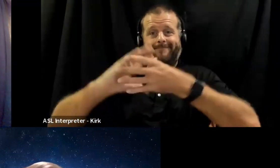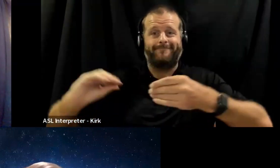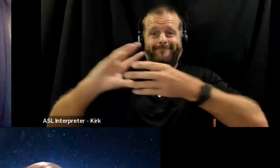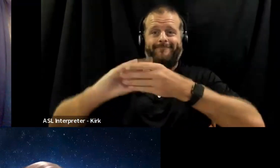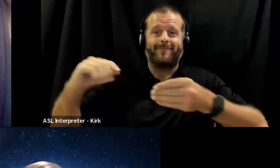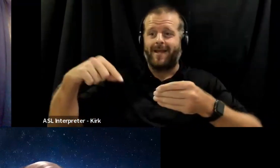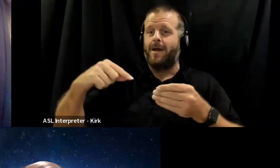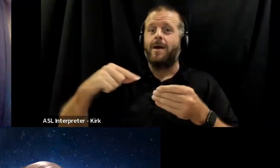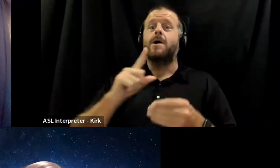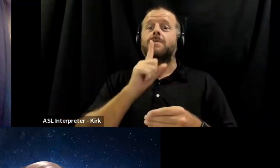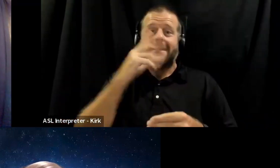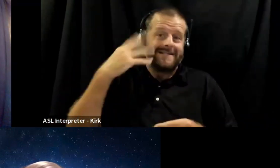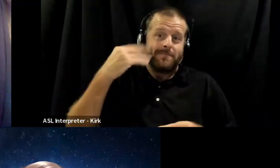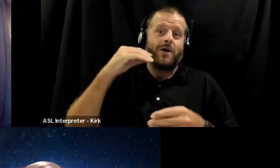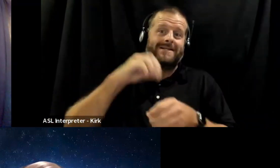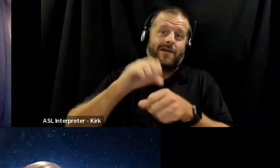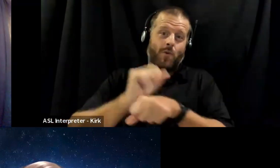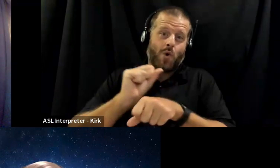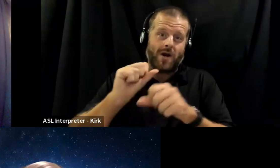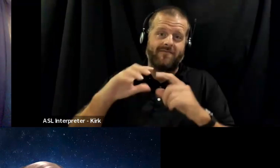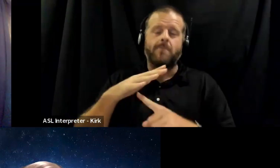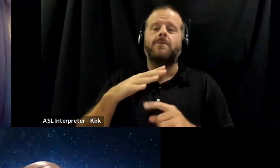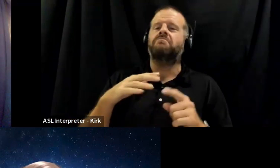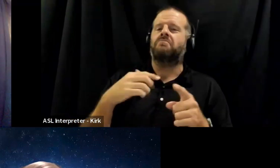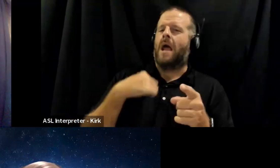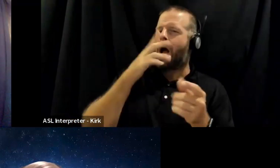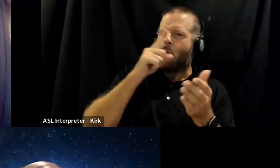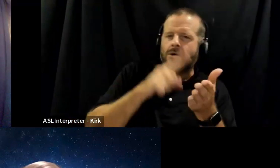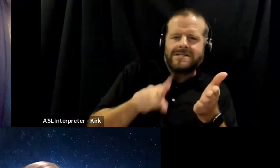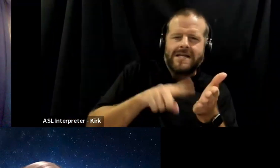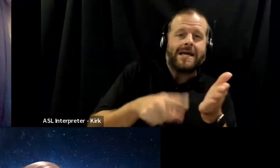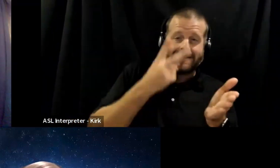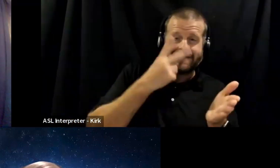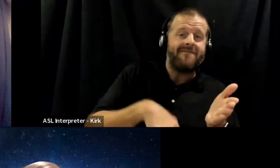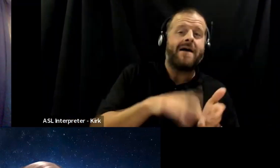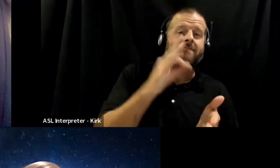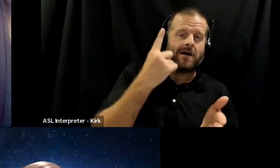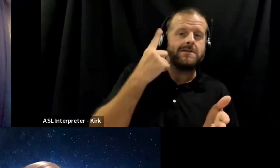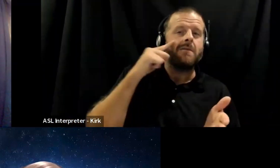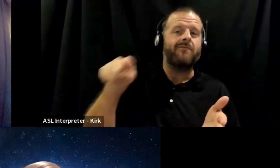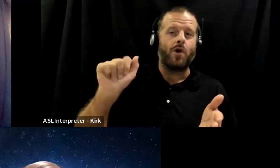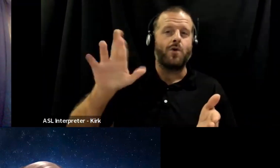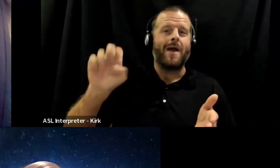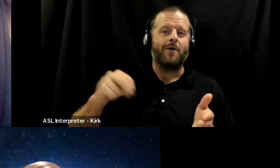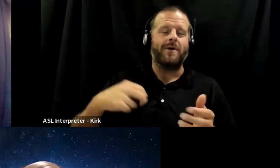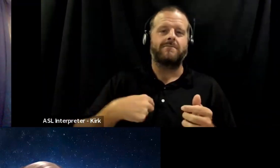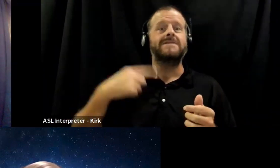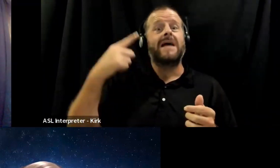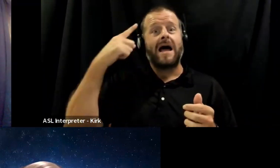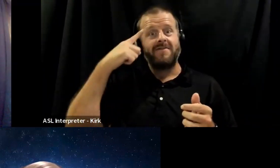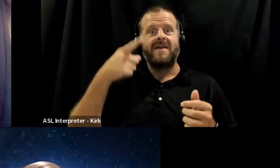I'll tell you what, Aaron, I'll do some digging and I'll see if I can find something for you. Because there's, there's tons of COVID research